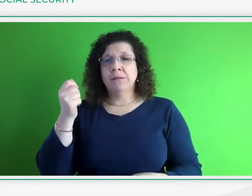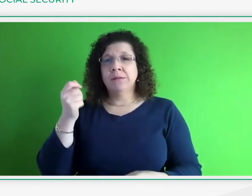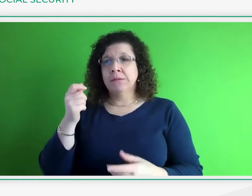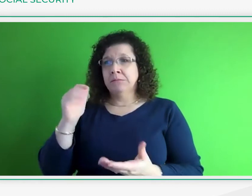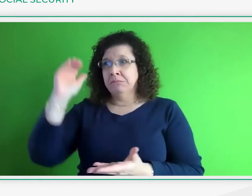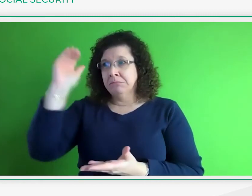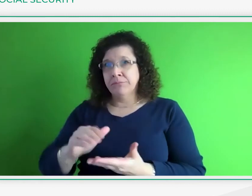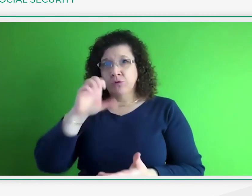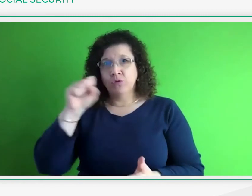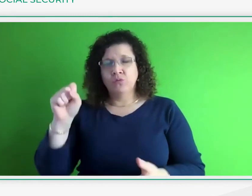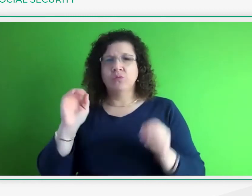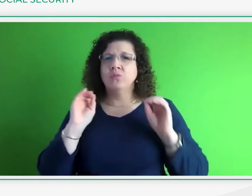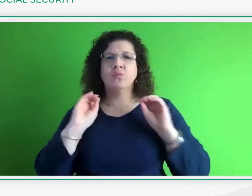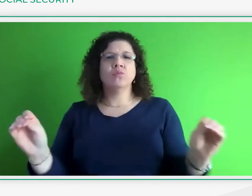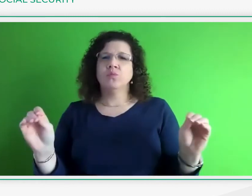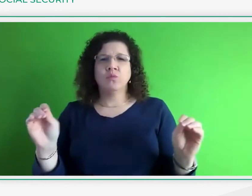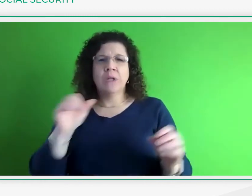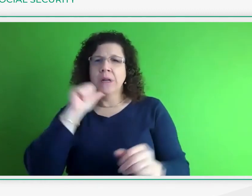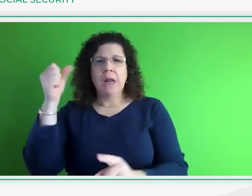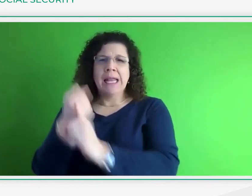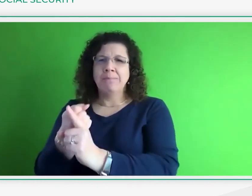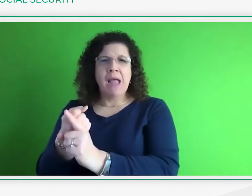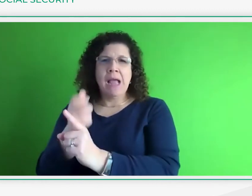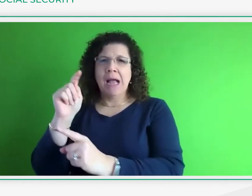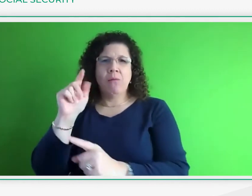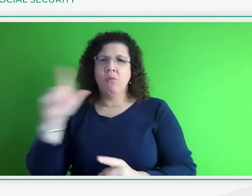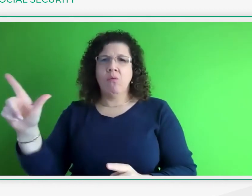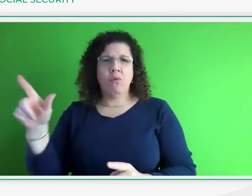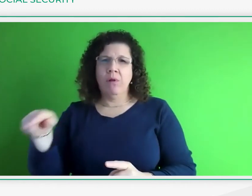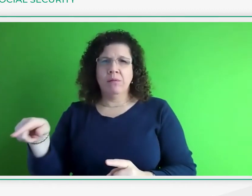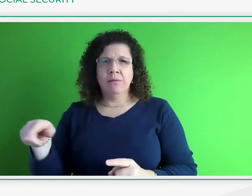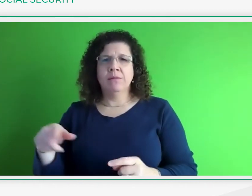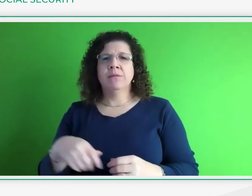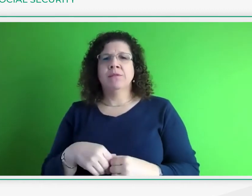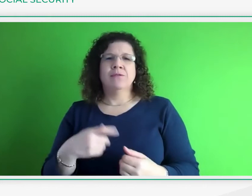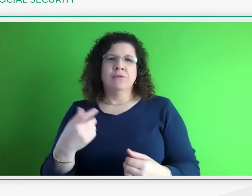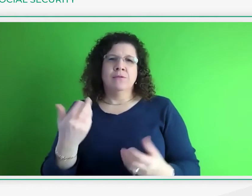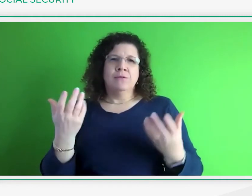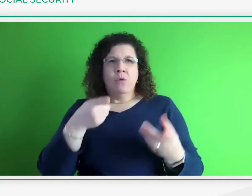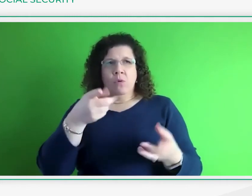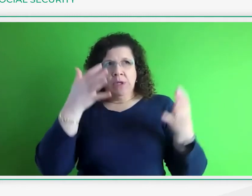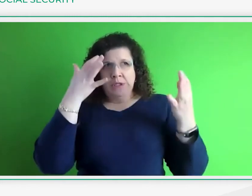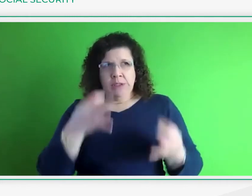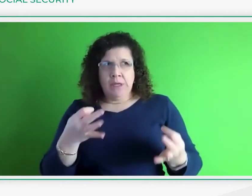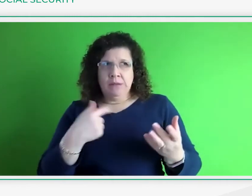Social Security benefits and your Social Security is kind of reduced, or it's not impacted at all because of your work earnings.